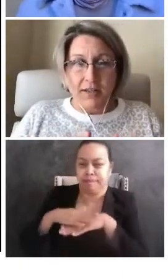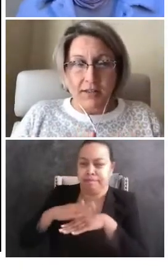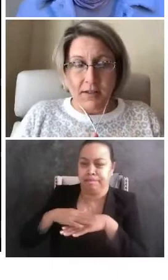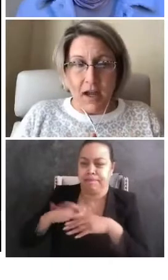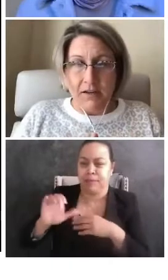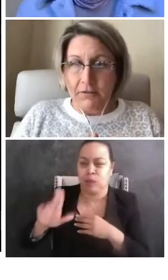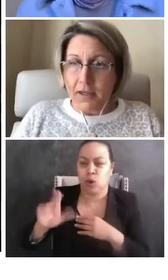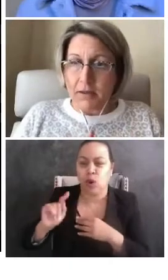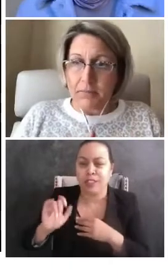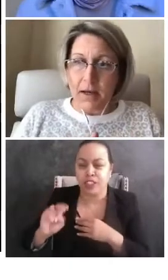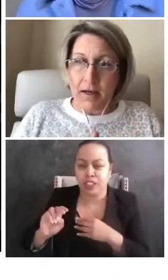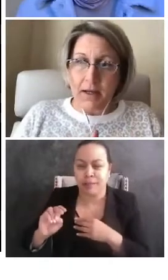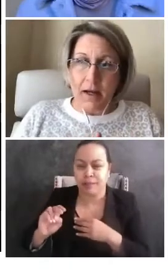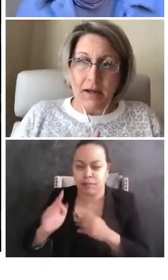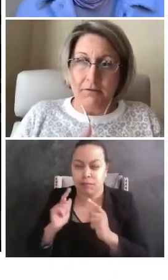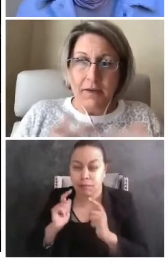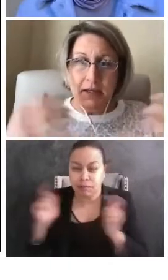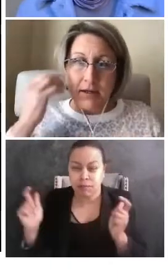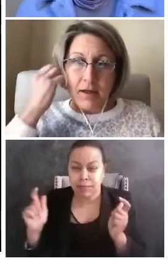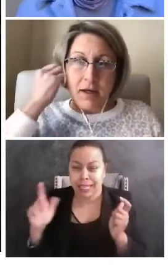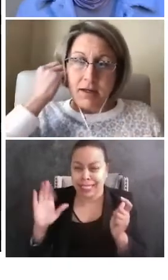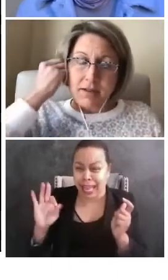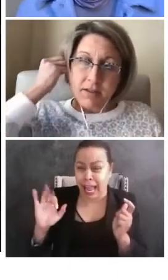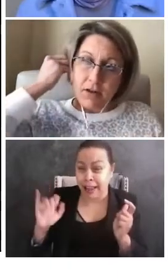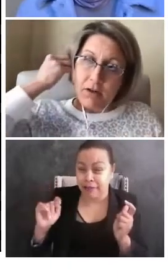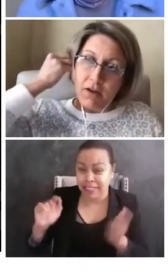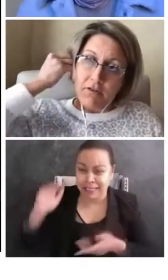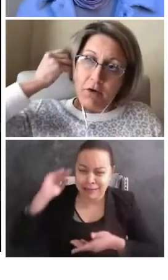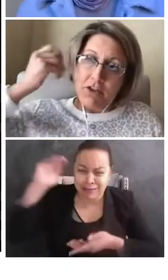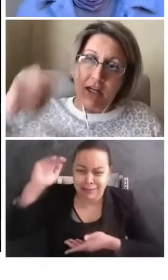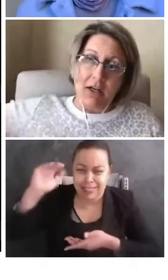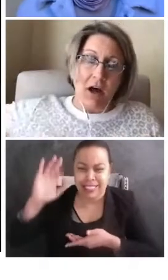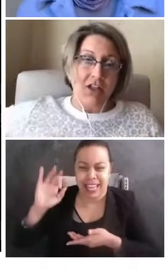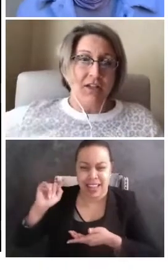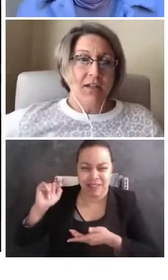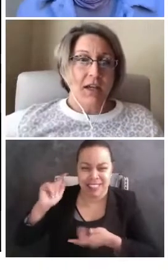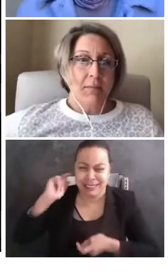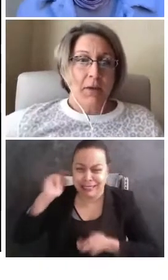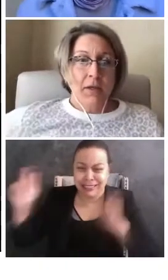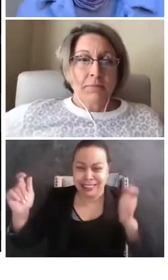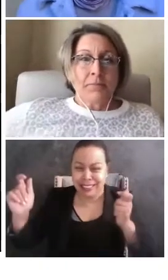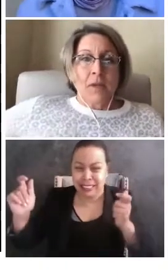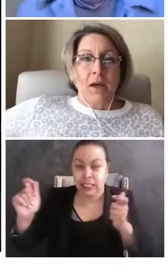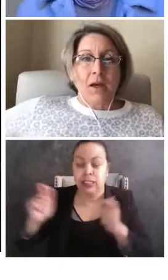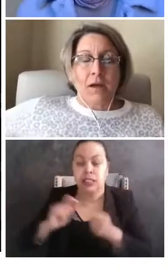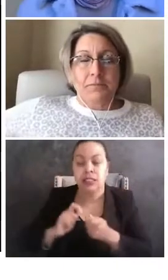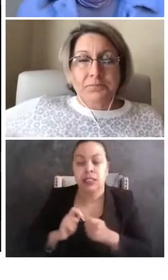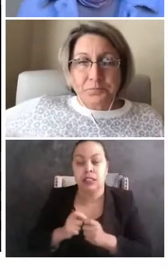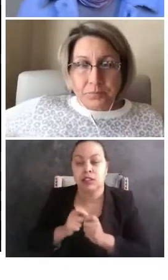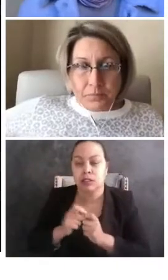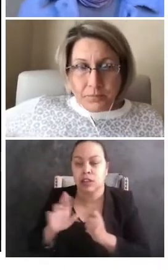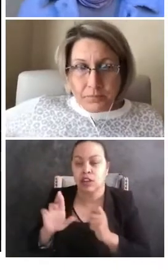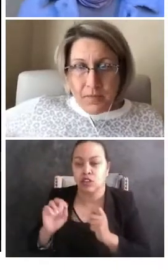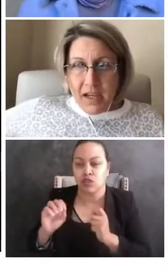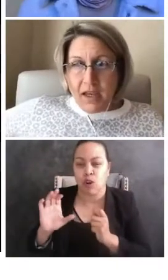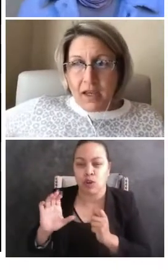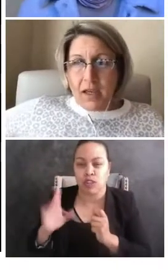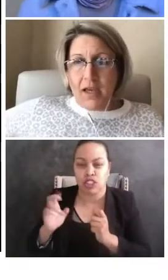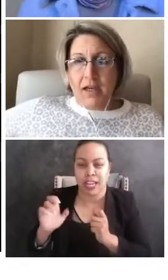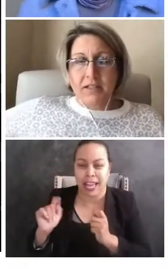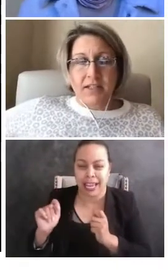It's 9 feet by 9 feet crocheted circle of caution tape.